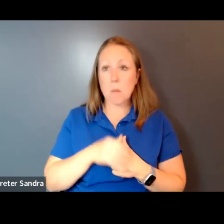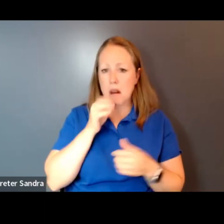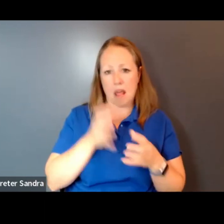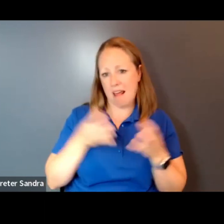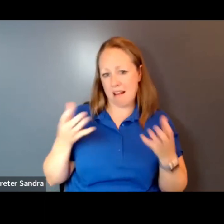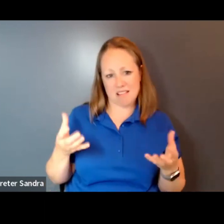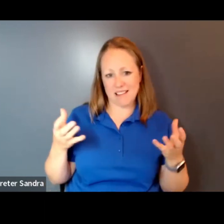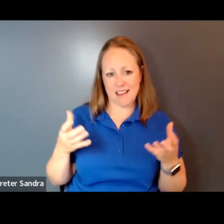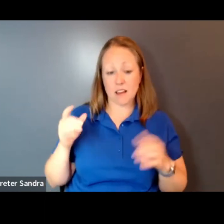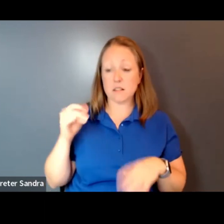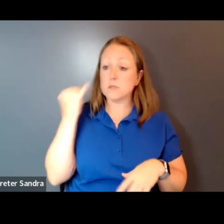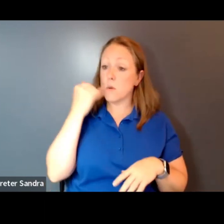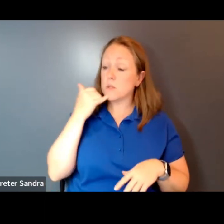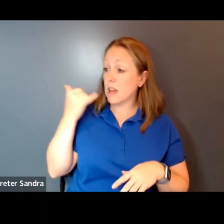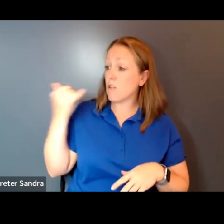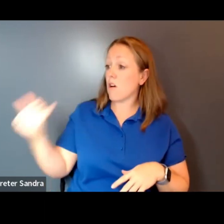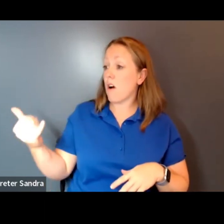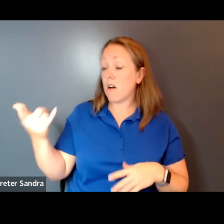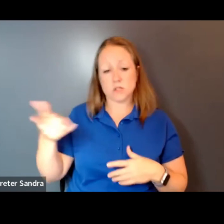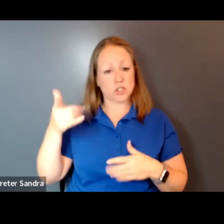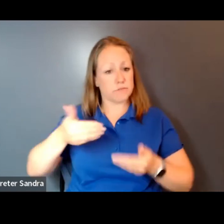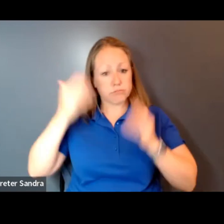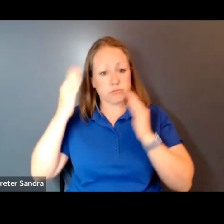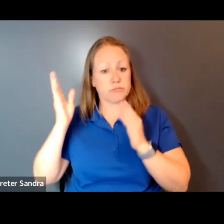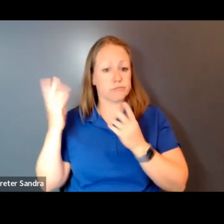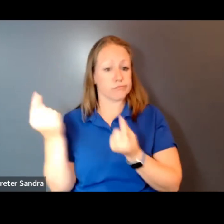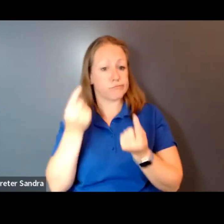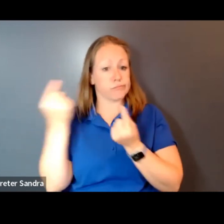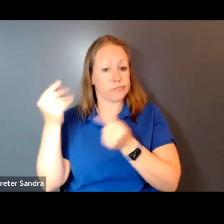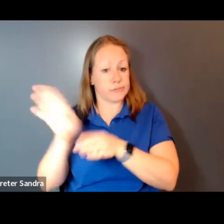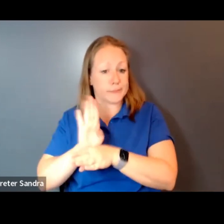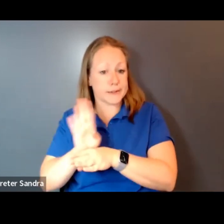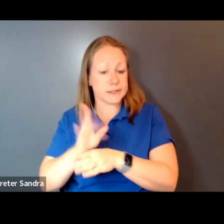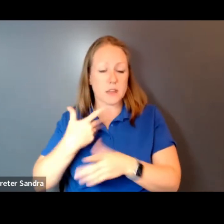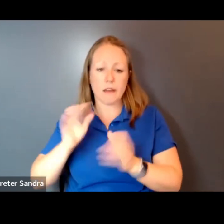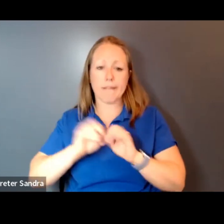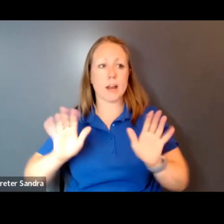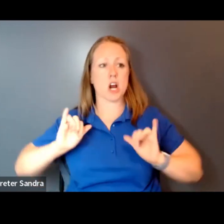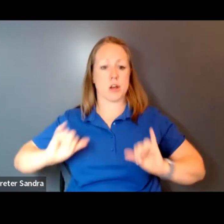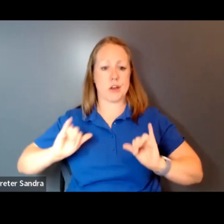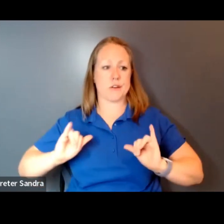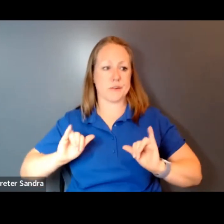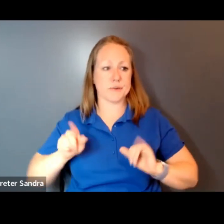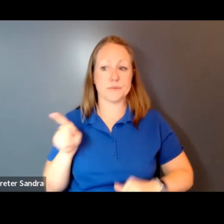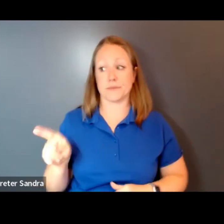called her she just was really busy. And I clearly got the message that you know, she was